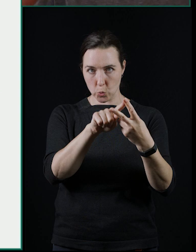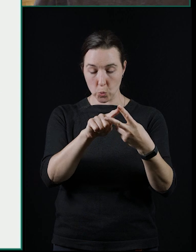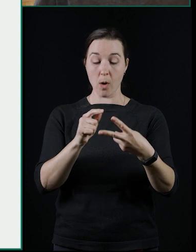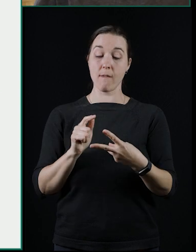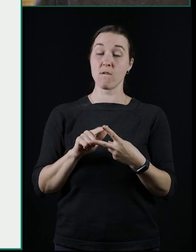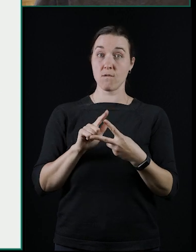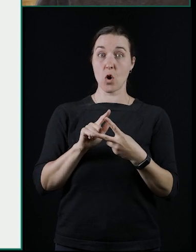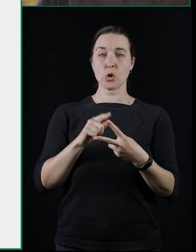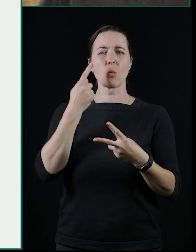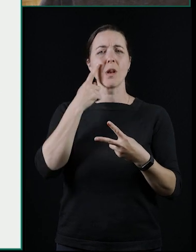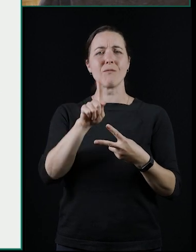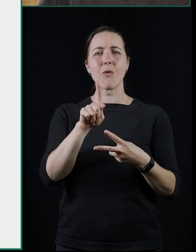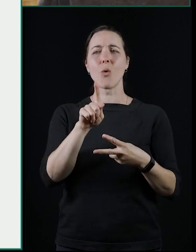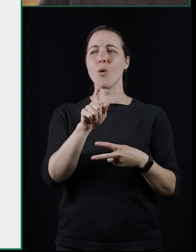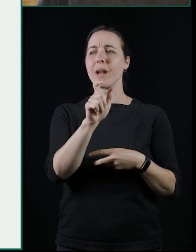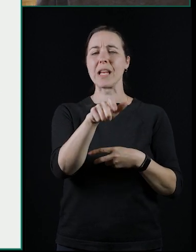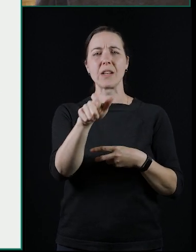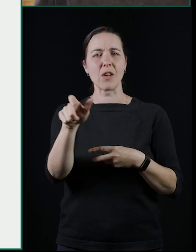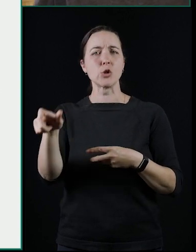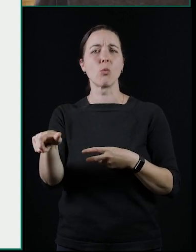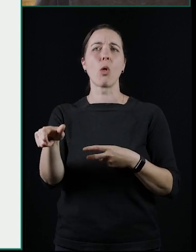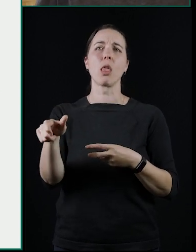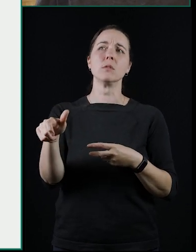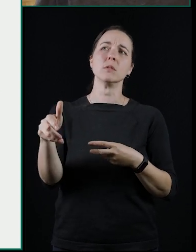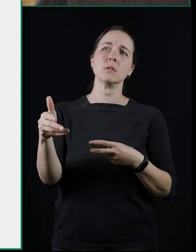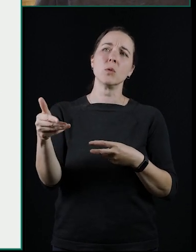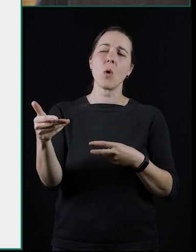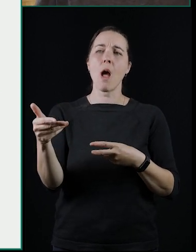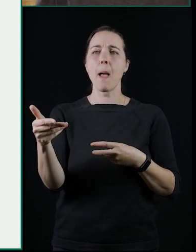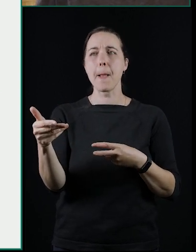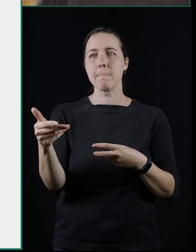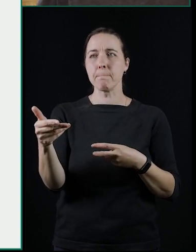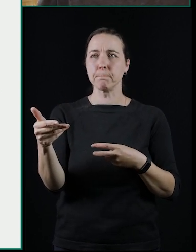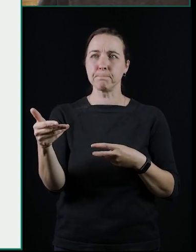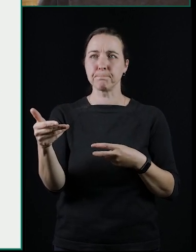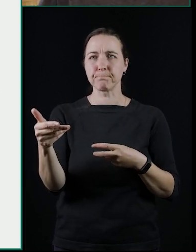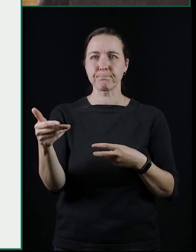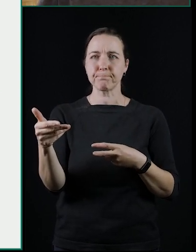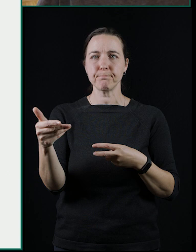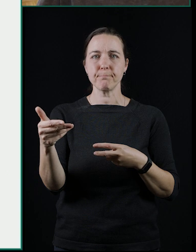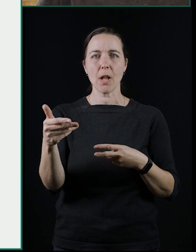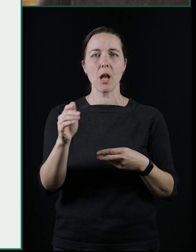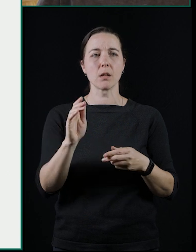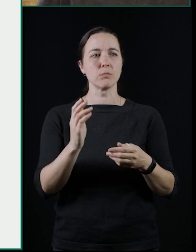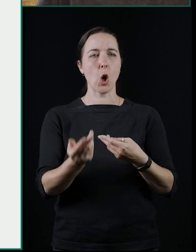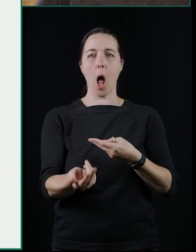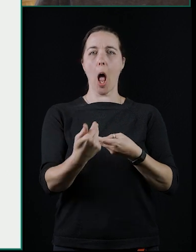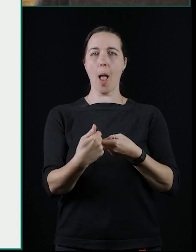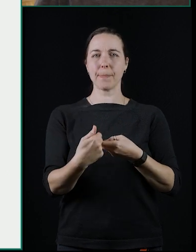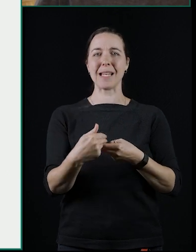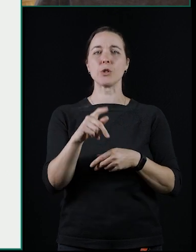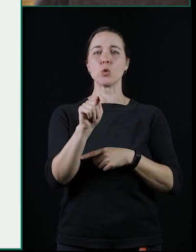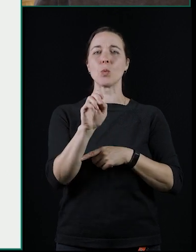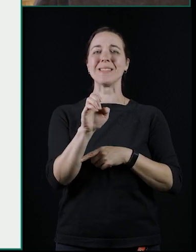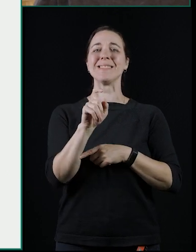One is the first one is for individuals to opt-in to text moderation.